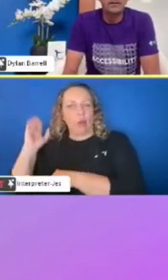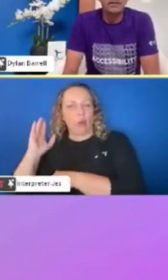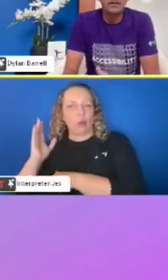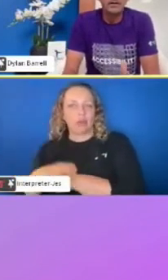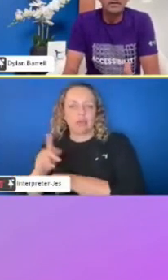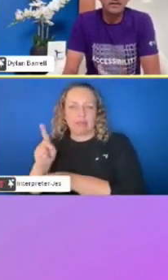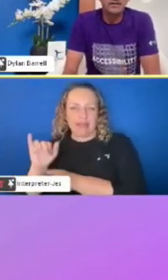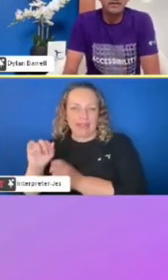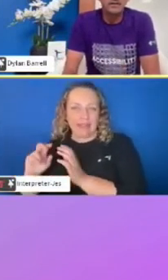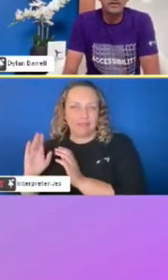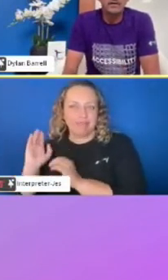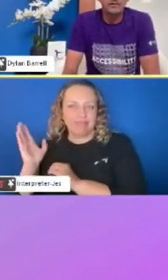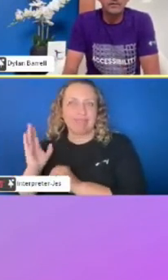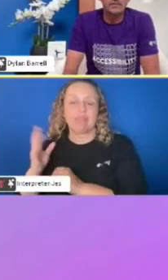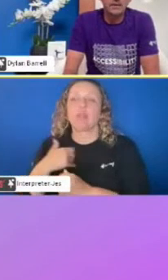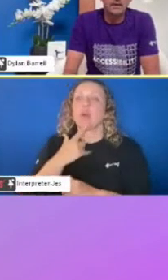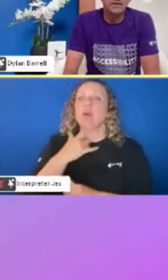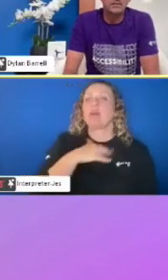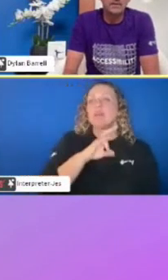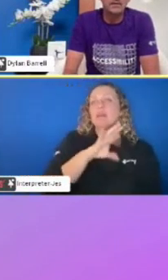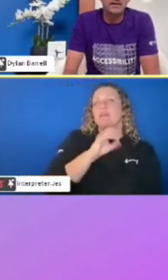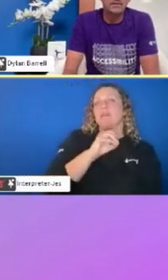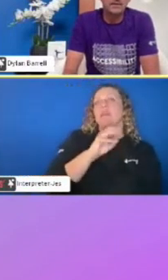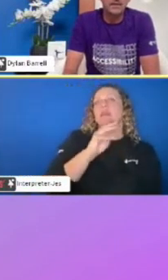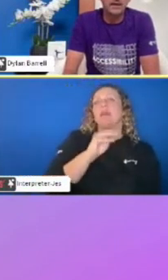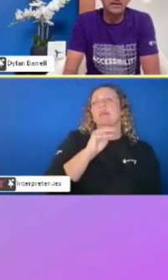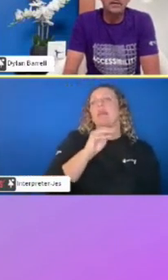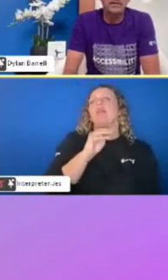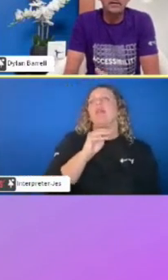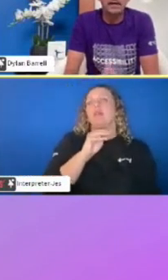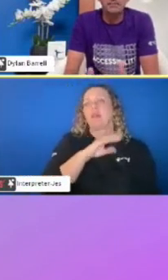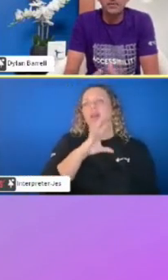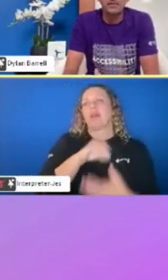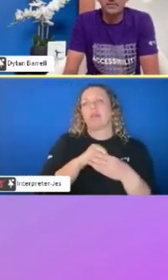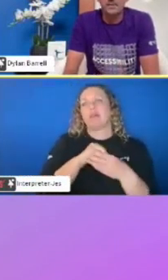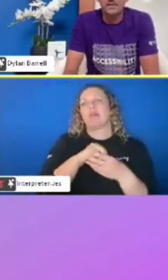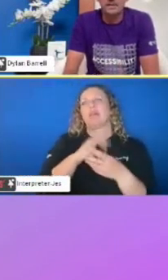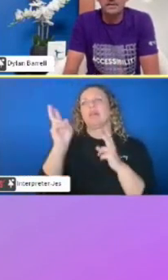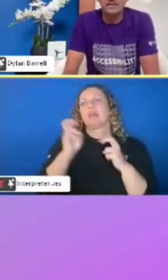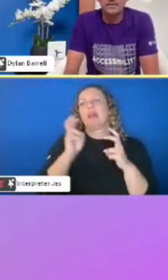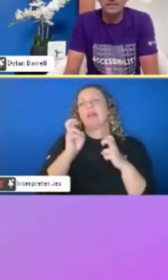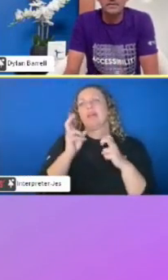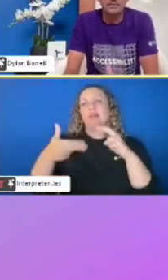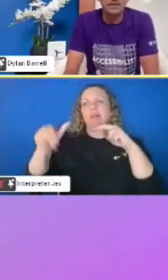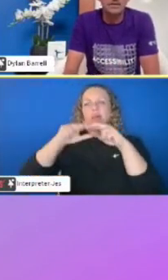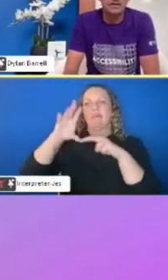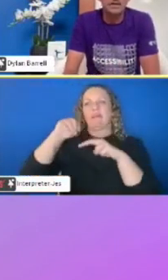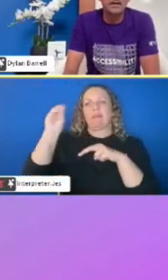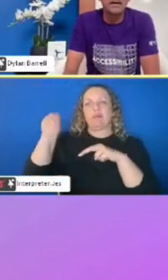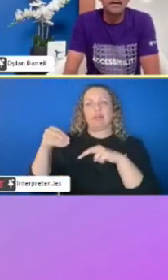We've reached 750 million cumulative npm downloads. That's up more than 50% since this time last year.